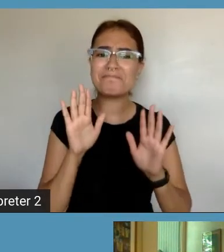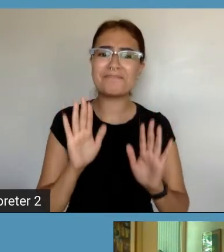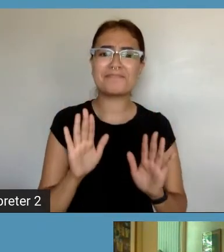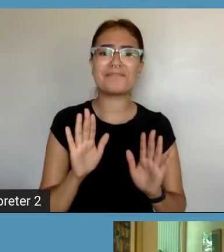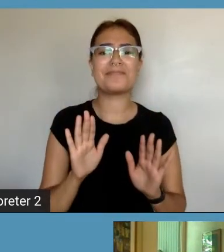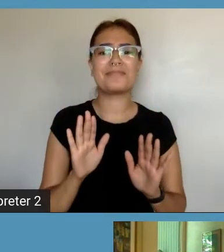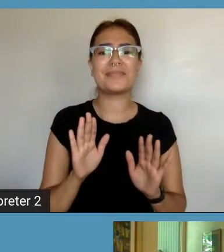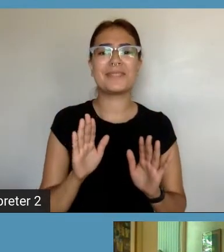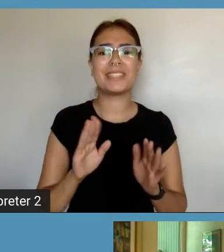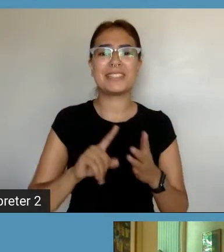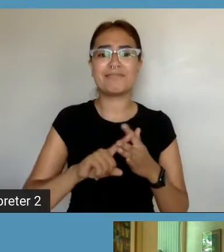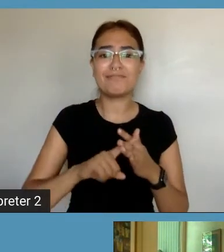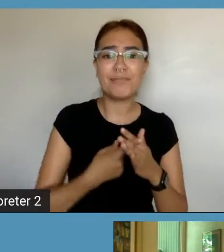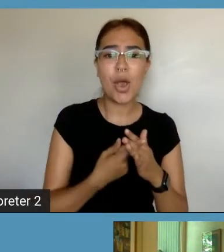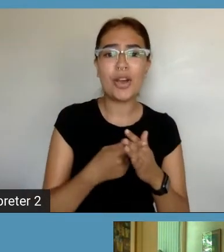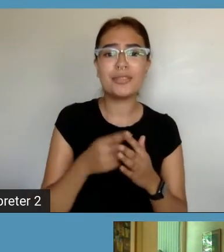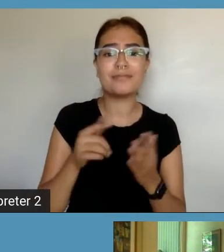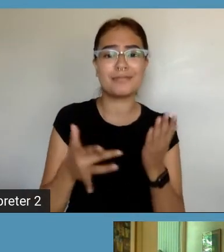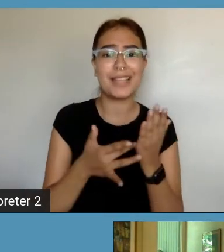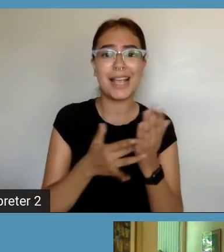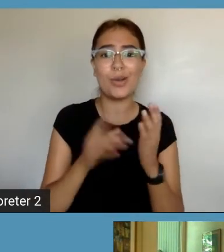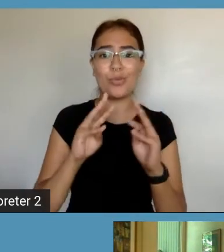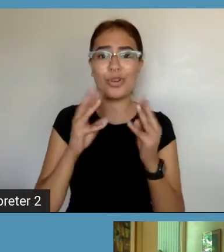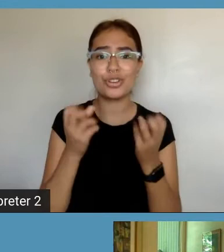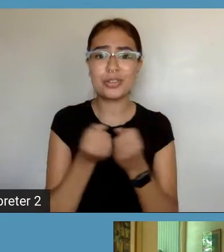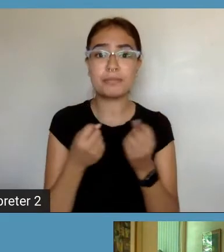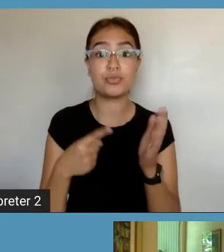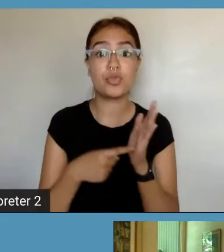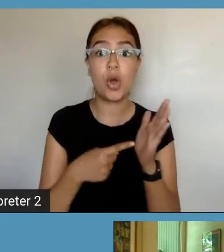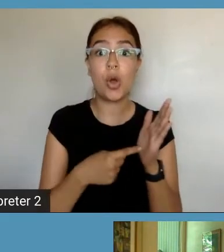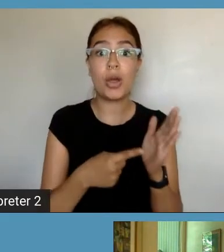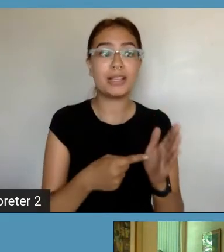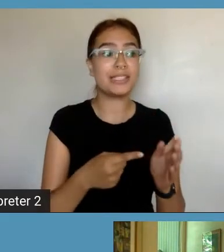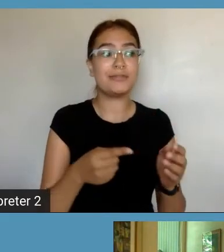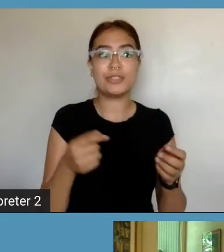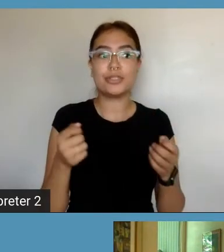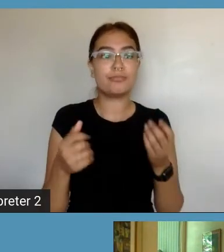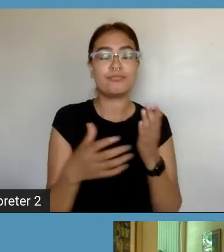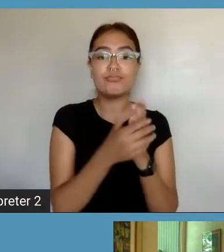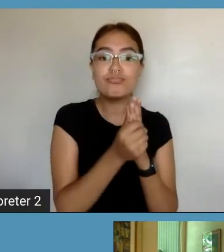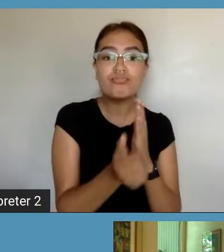workshop showing us all the skills resources and tools you will need to get this project going.